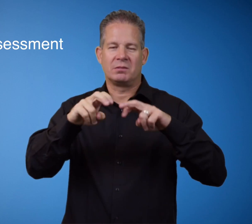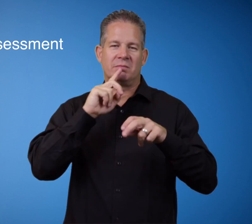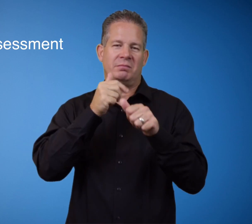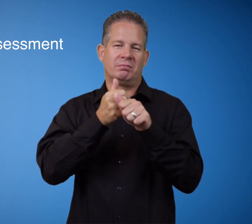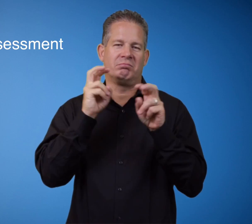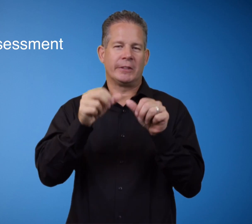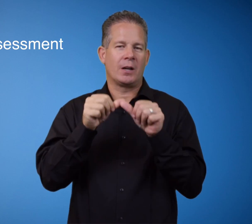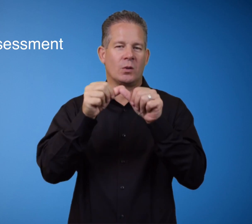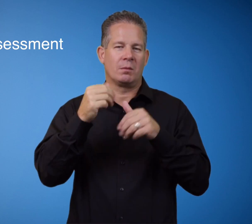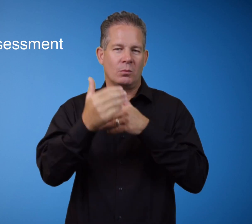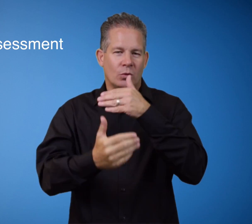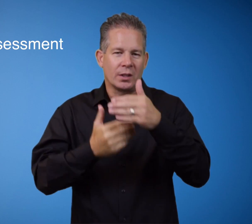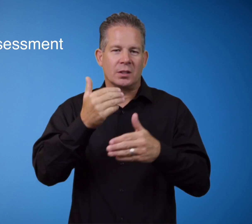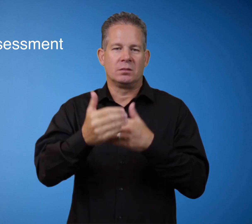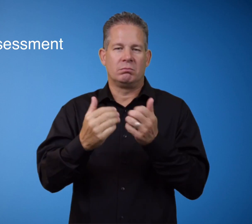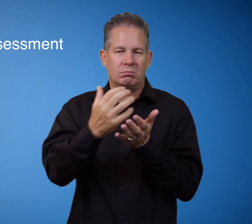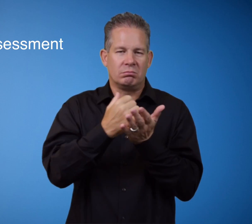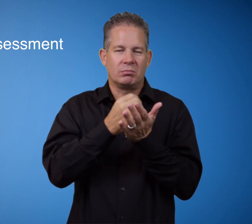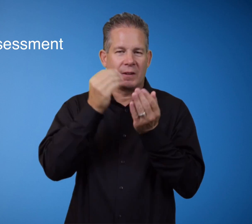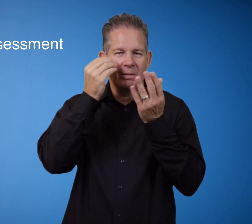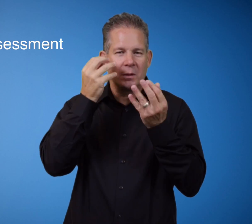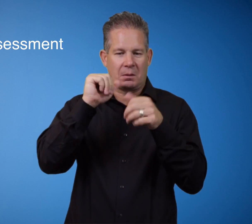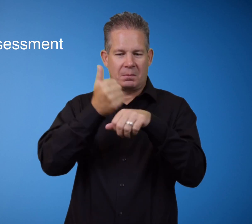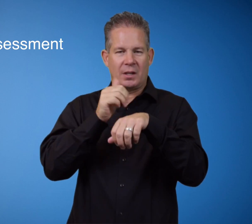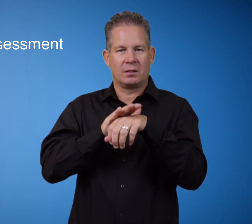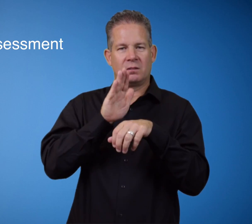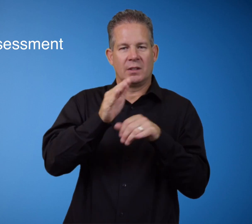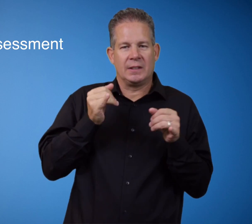Transition assessment is an ongoing process in which information is collected based